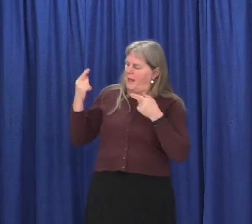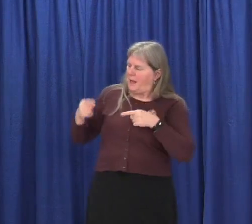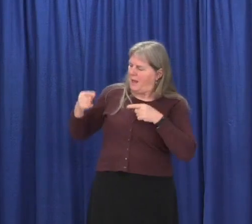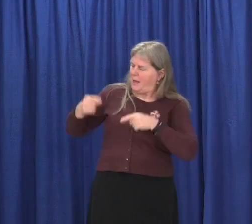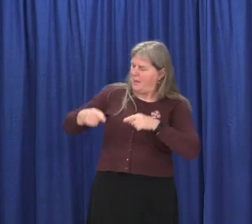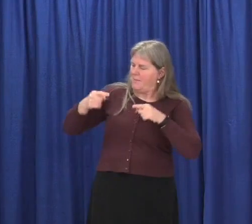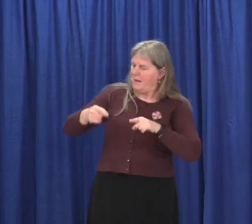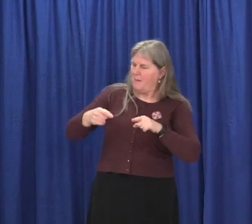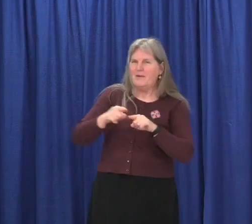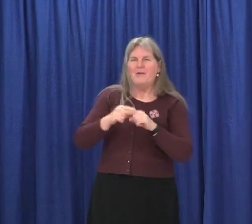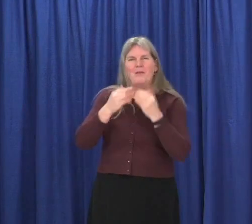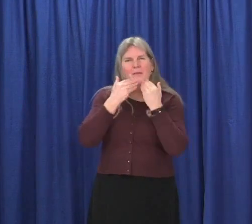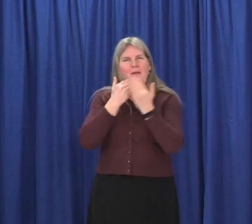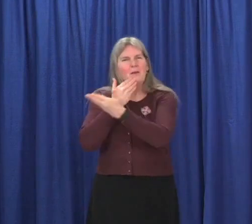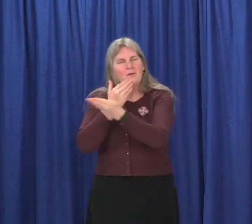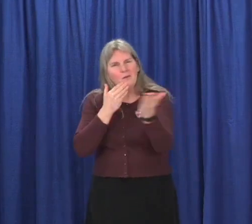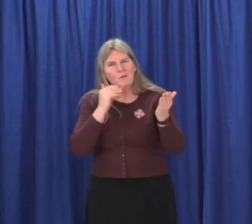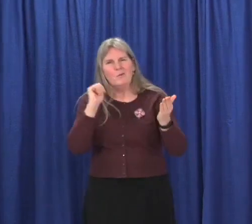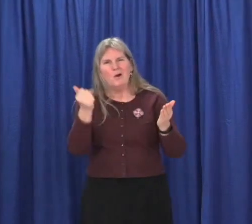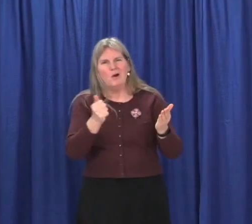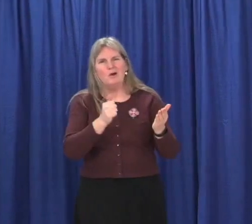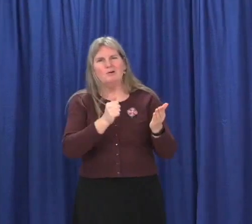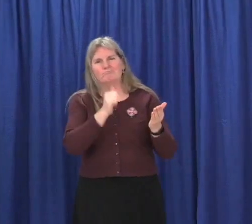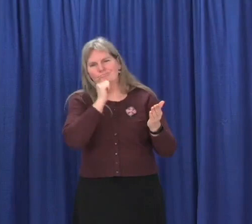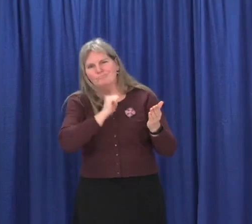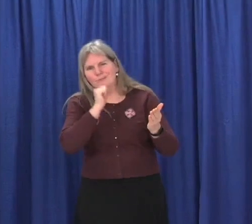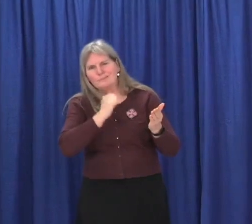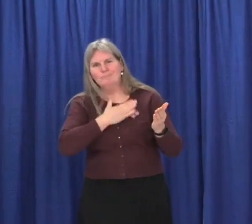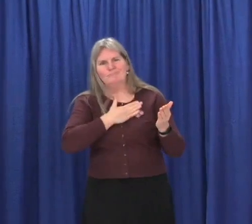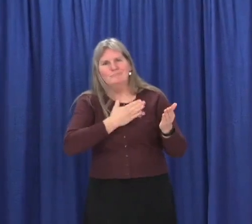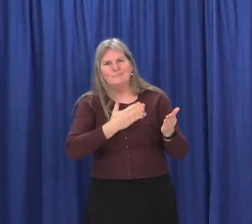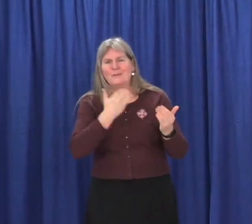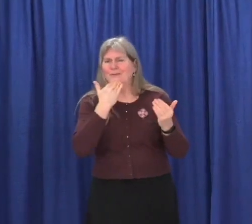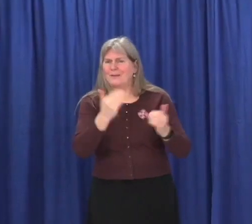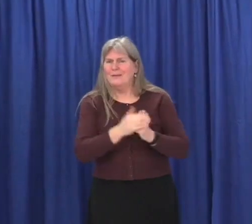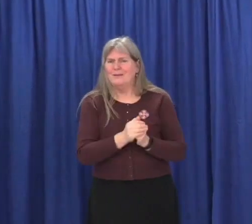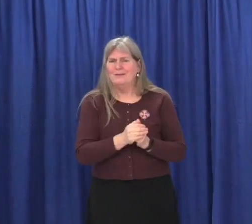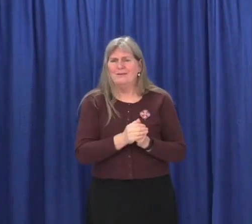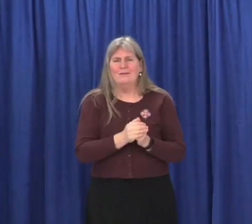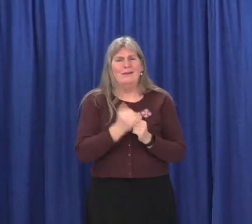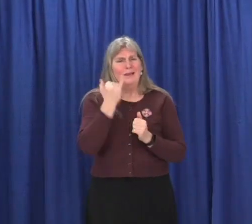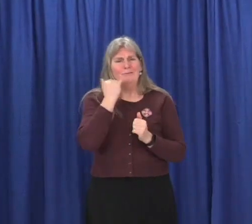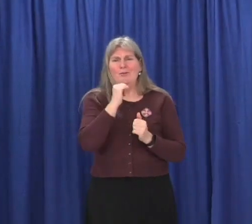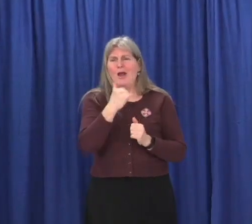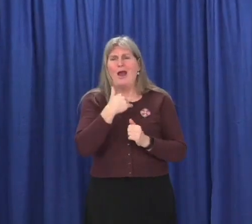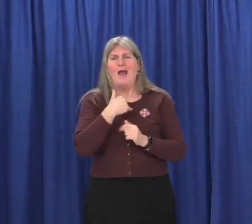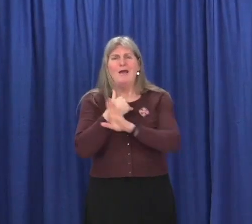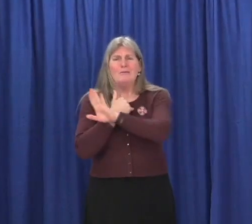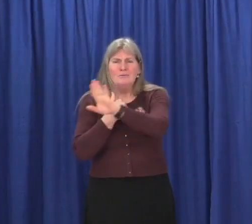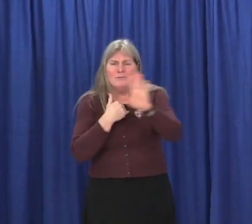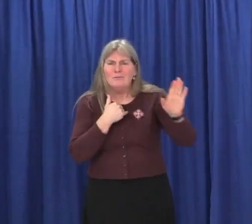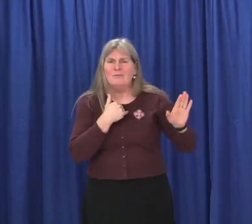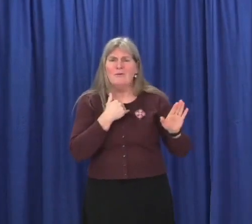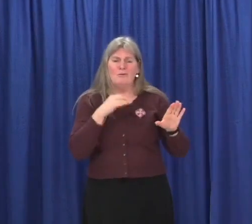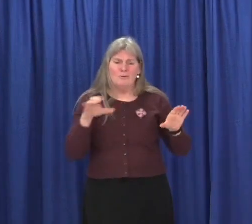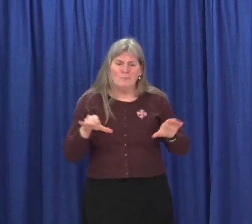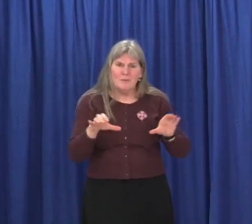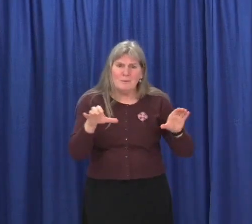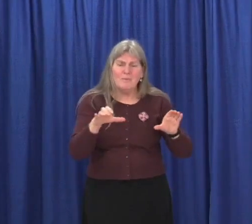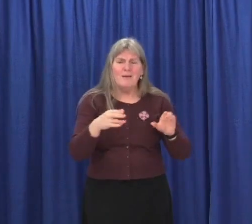for the sacrifices that you have made. Without your diligence, without such a vaccinated population, without people adhering